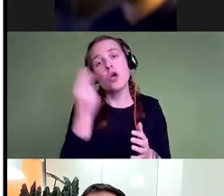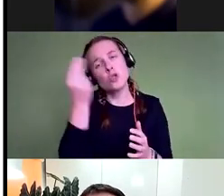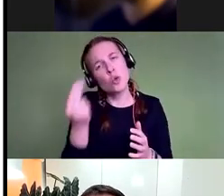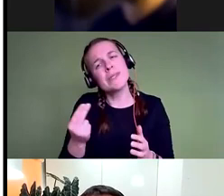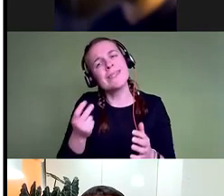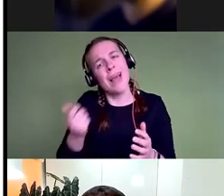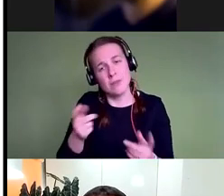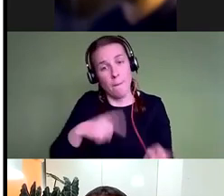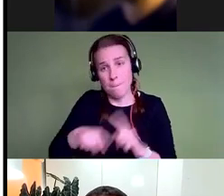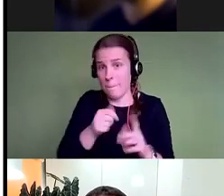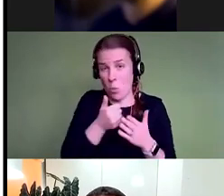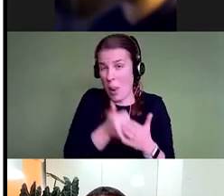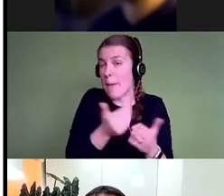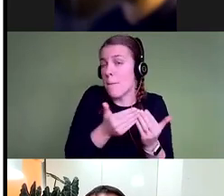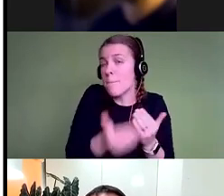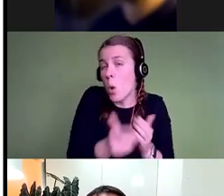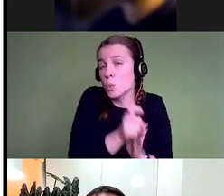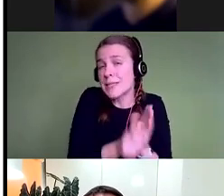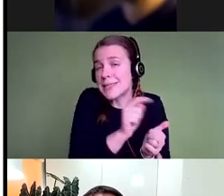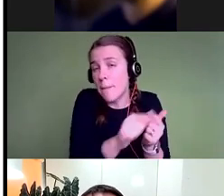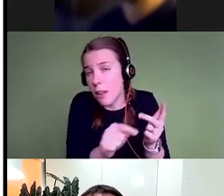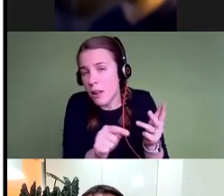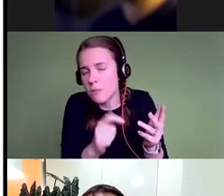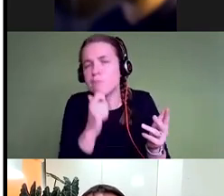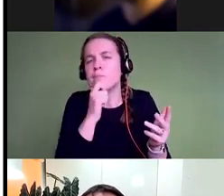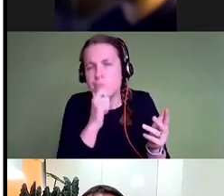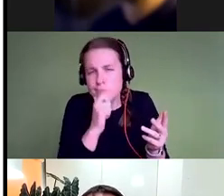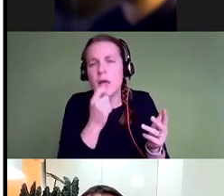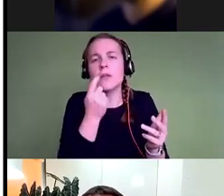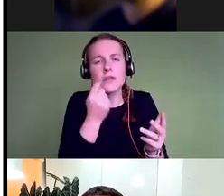people with physical, sensory, or mental impairment, and it is estimated that between